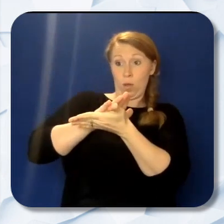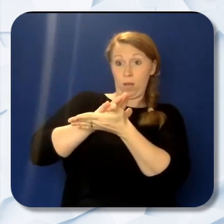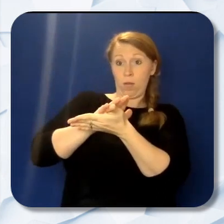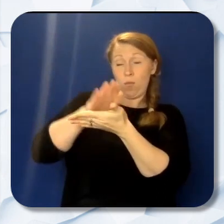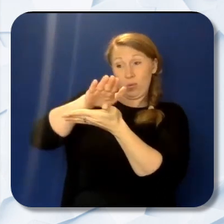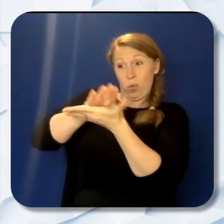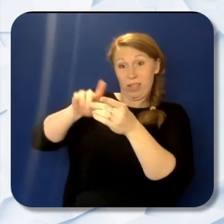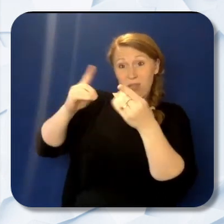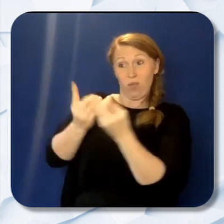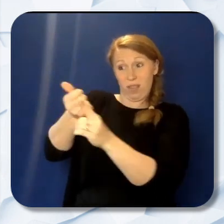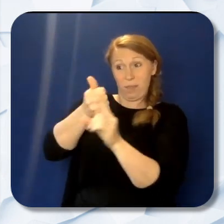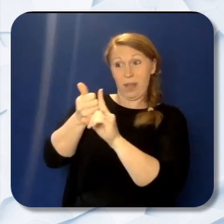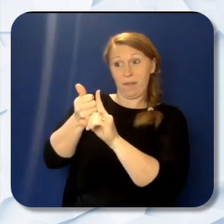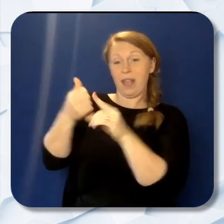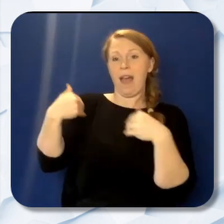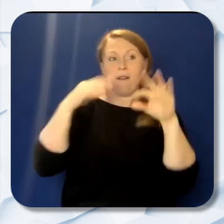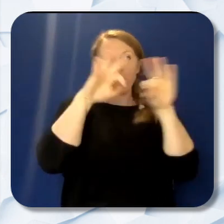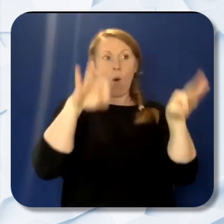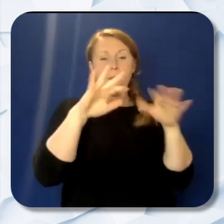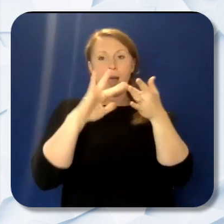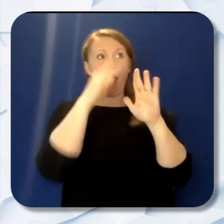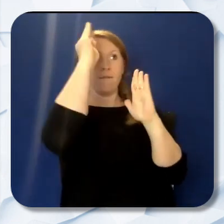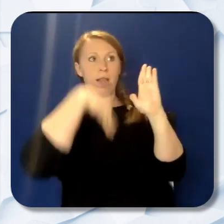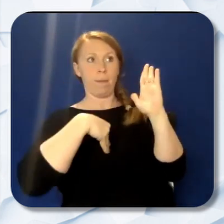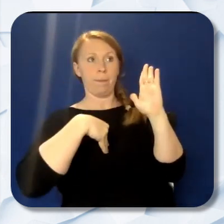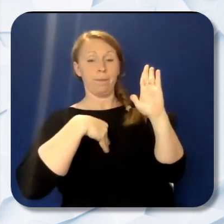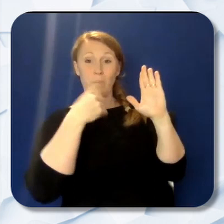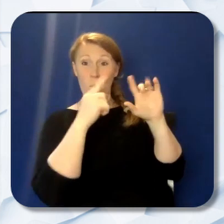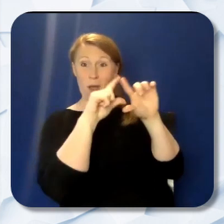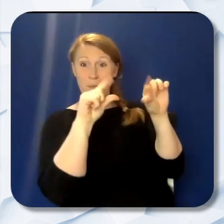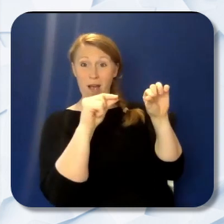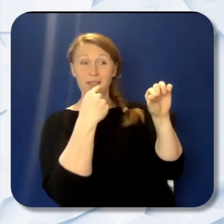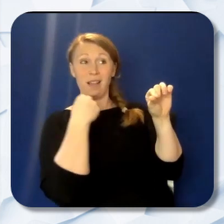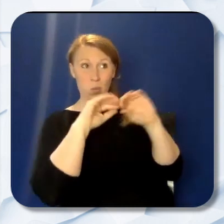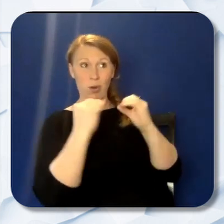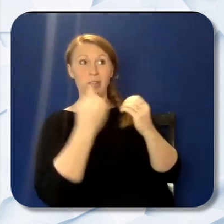form. Uh they check the box, indicating that the organization agrees to the terms and conditions